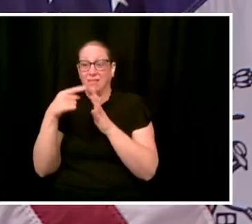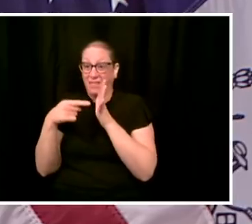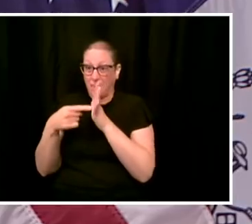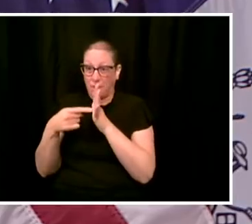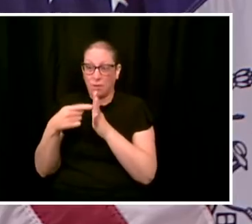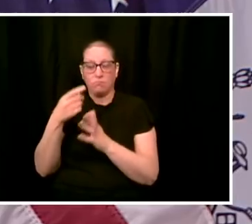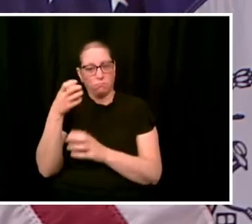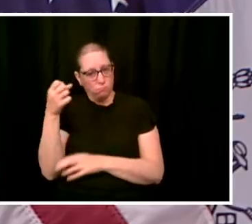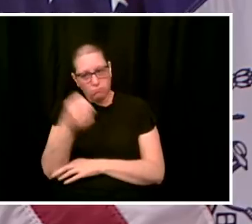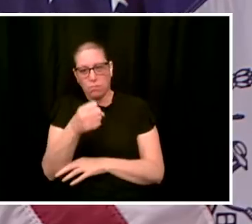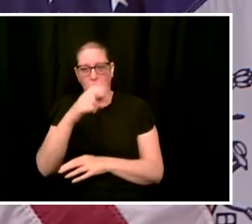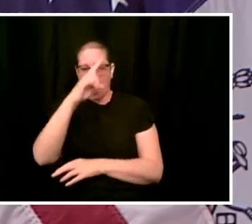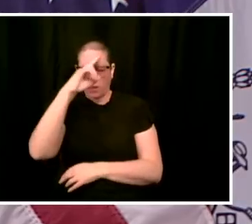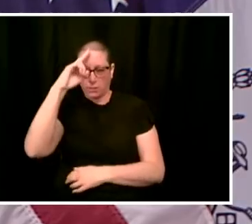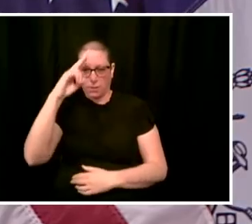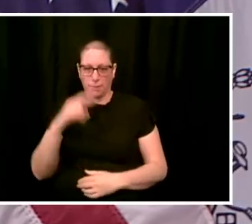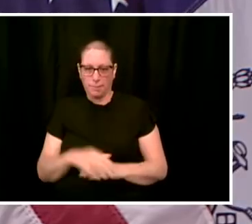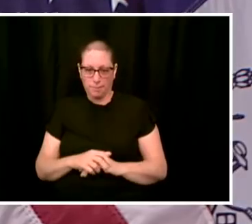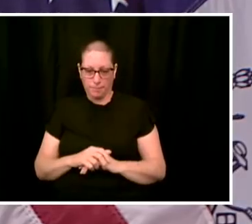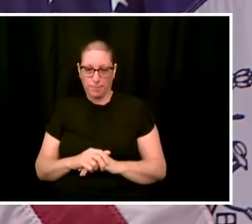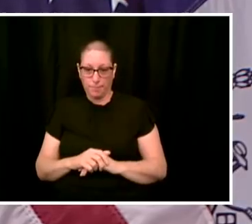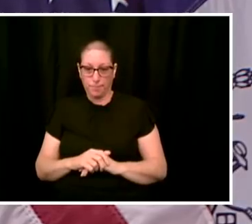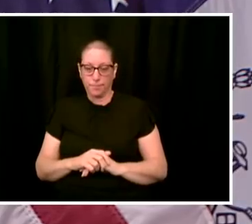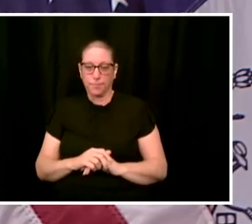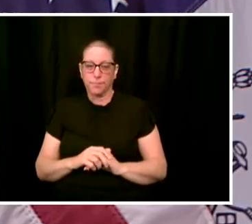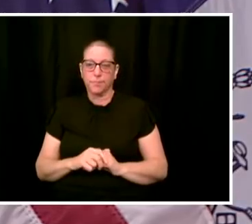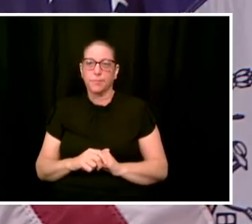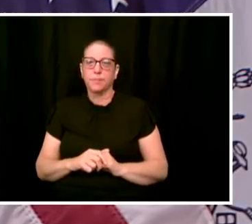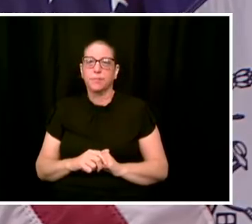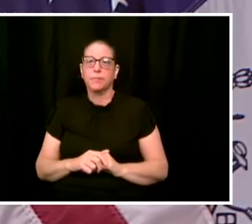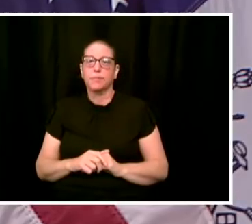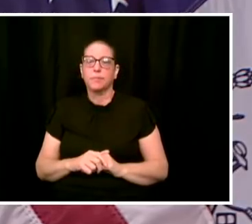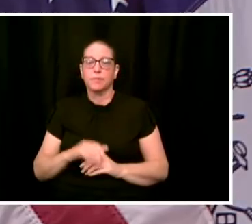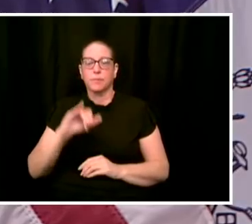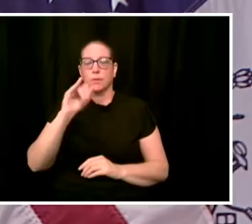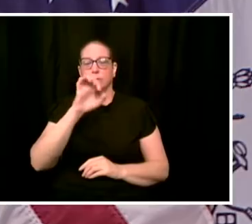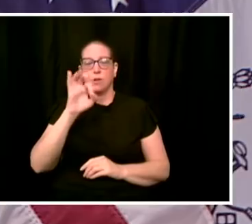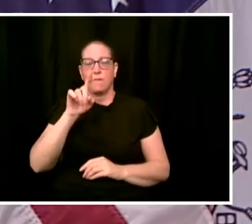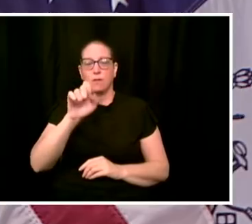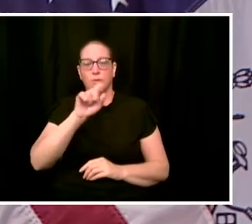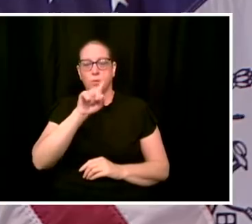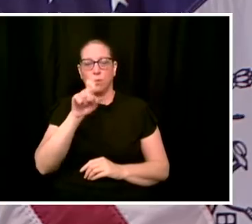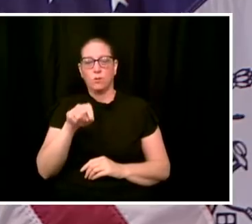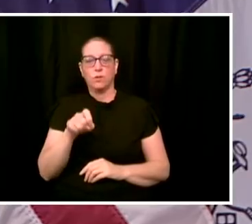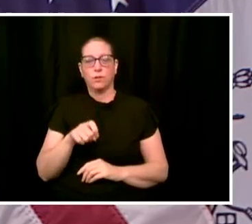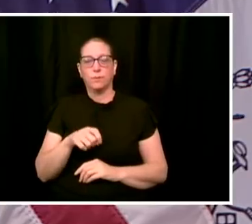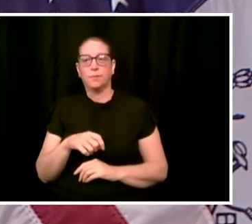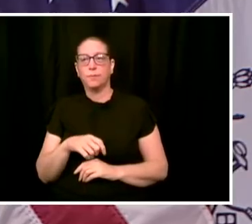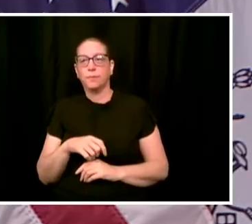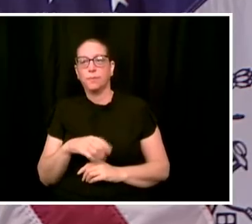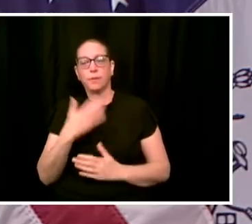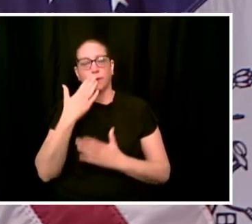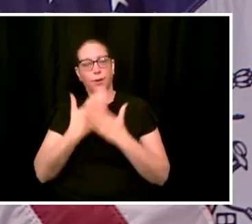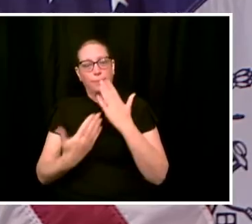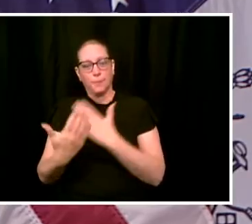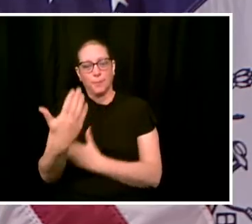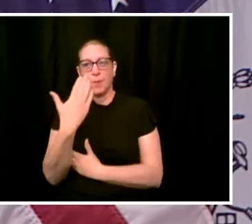TREATMENT. THANK YOU. NEXT HWEAVE JEFF FROM THE "NEW YORK TIMES."